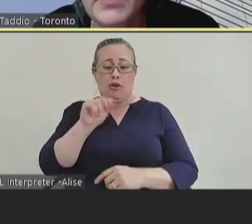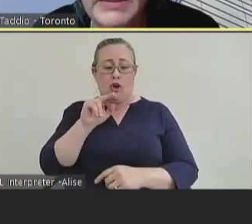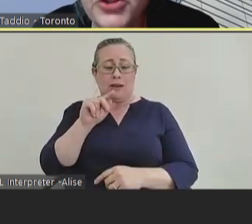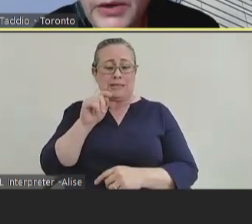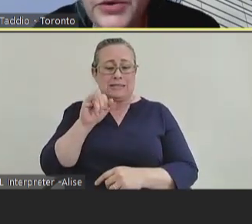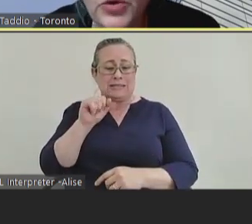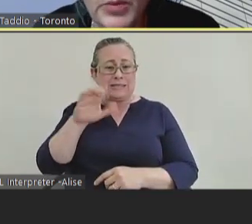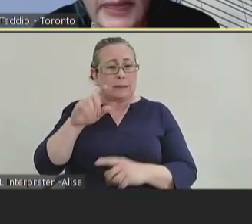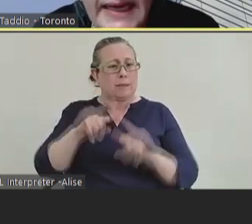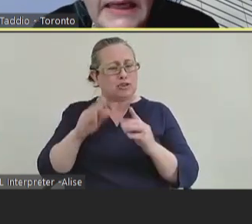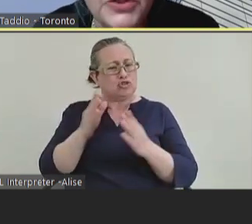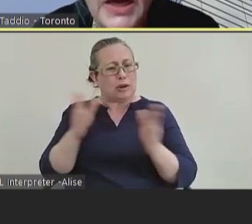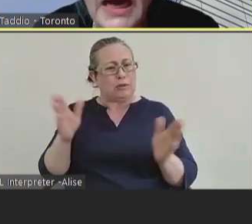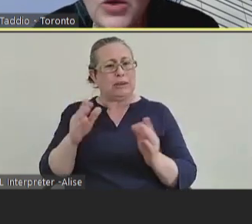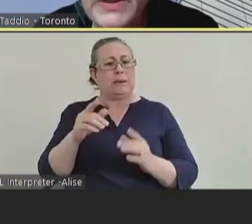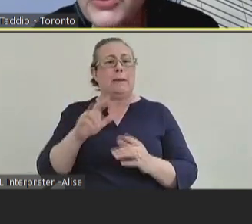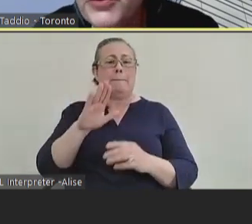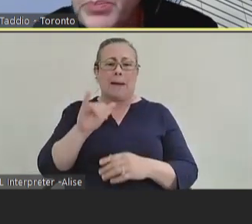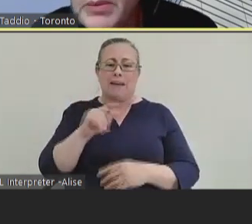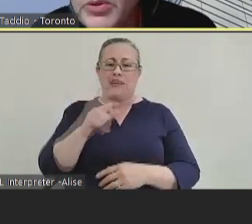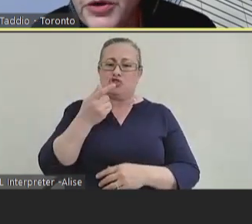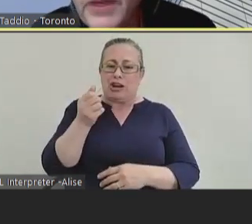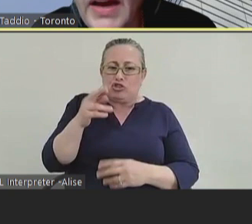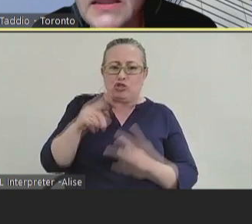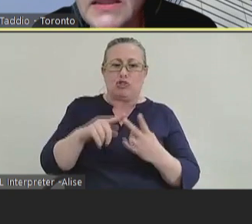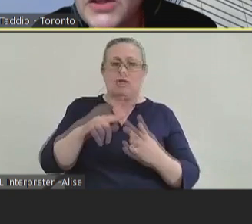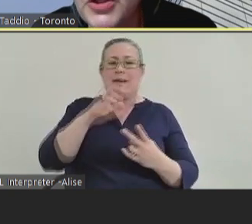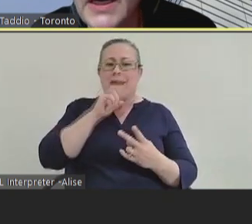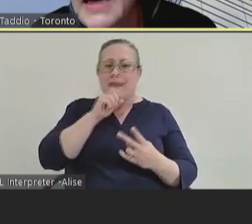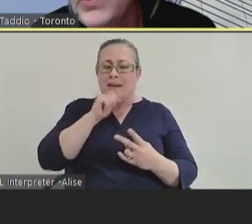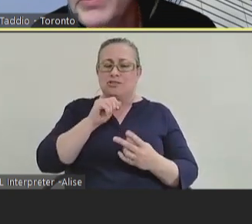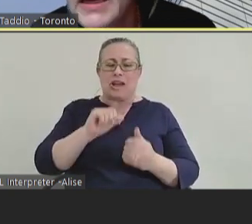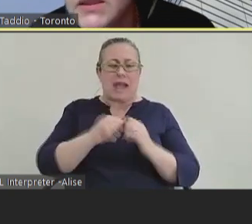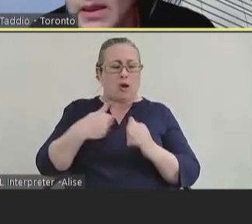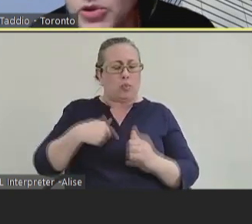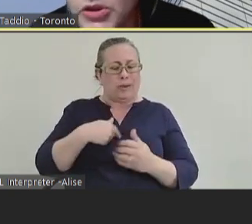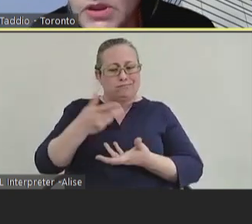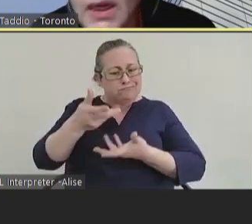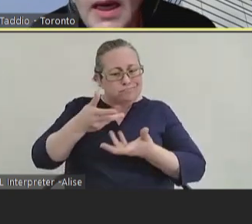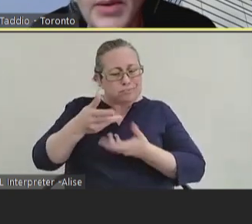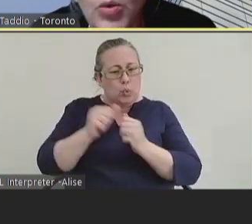by gender or by age, how we treat people during vaccination and how we make assumptions about what